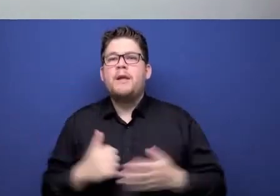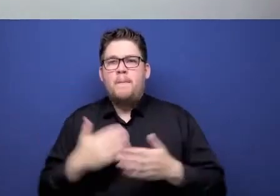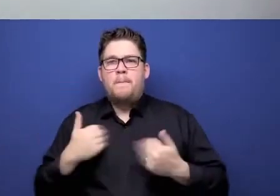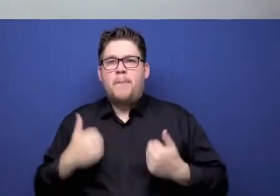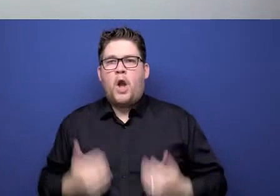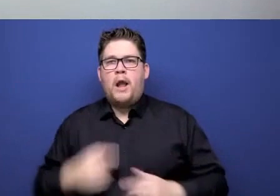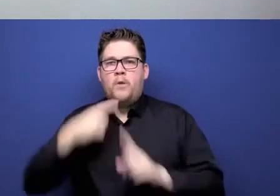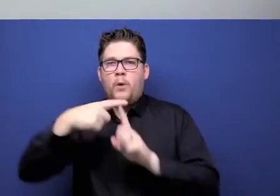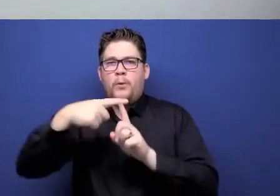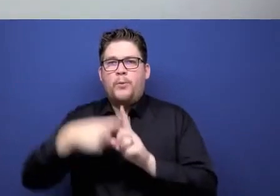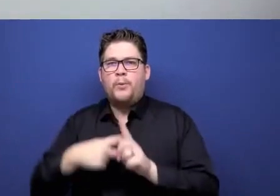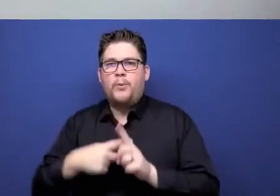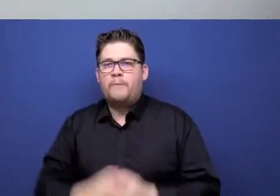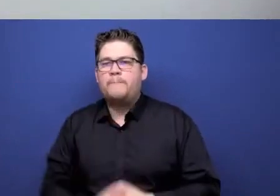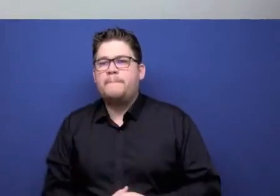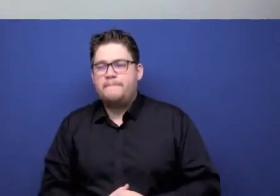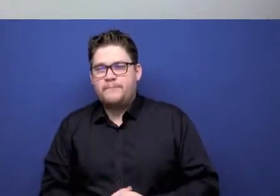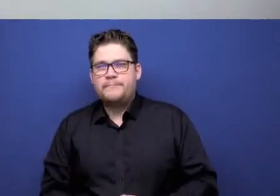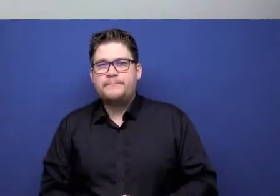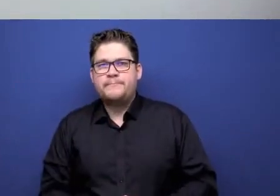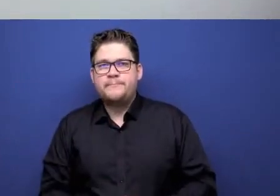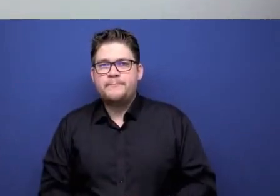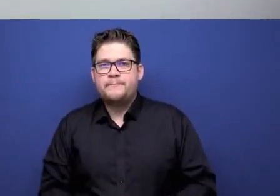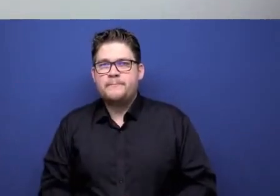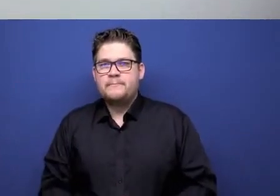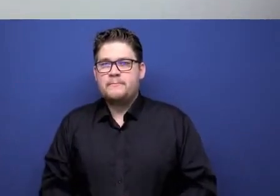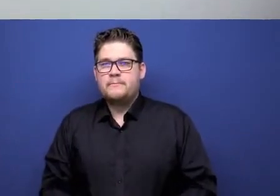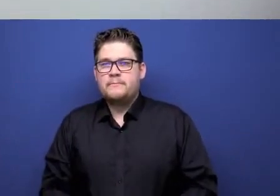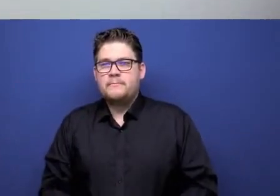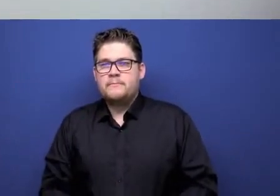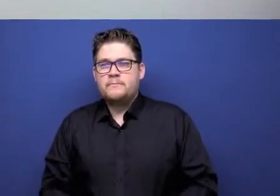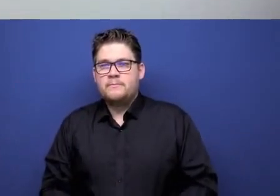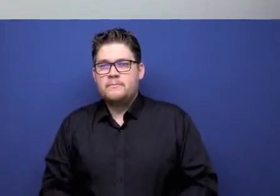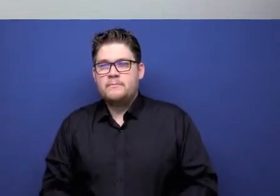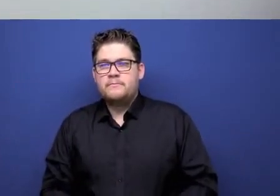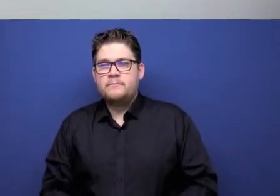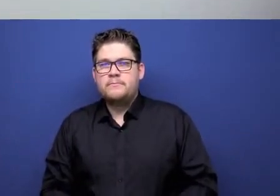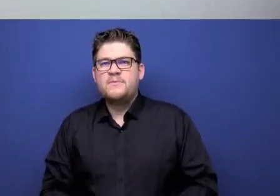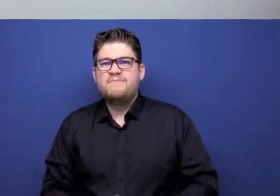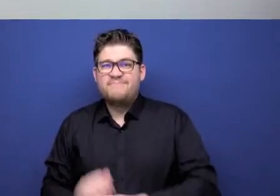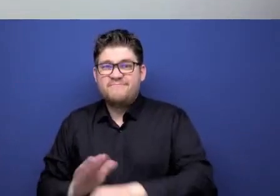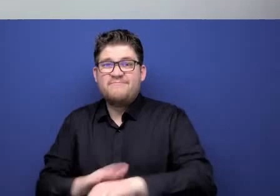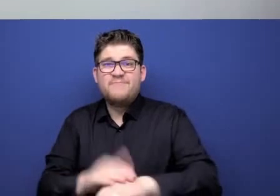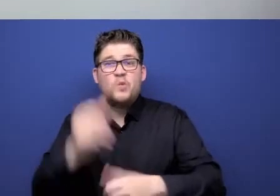next little while and are also to remind people that. Heat is